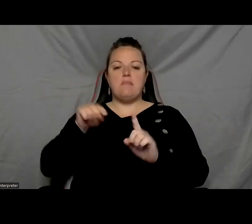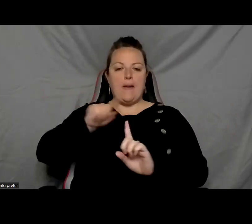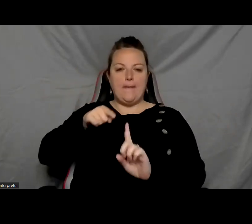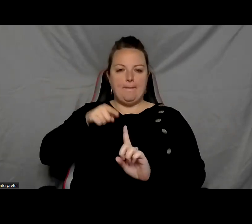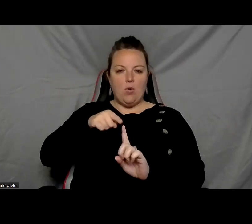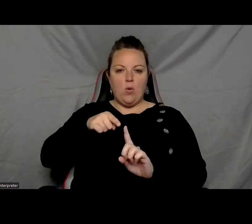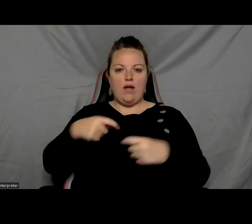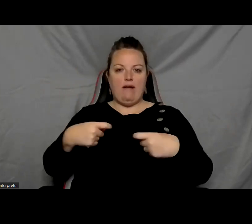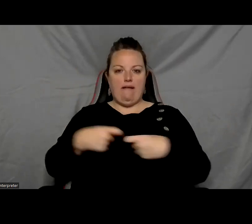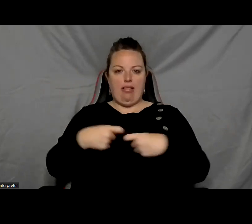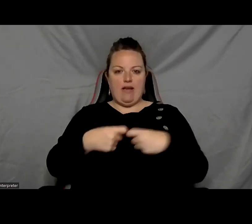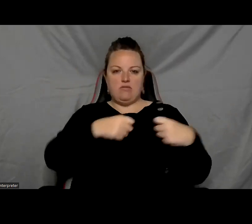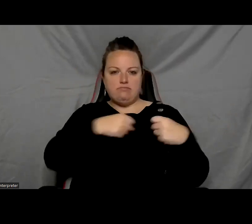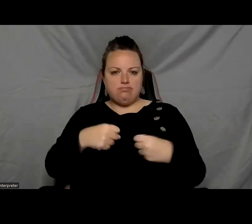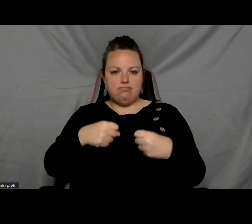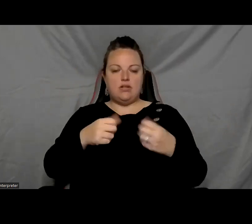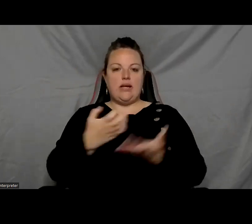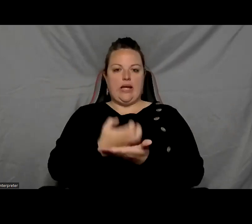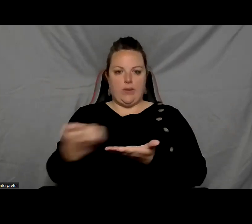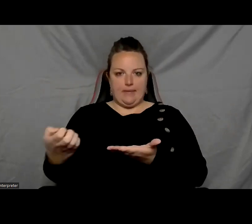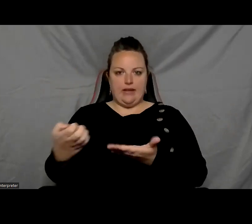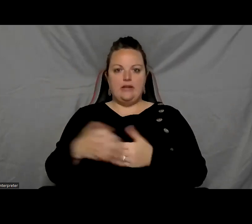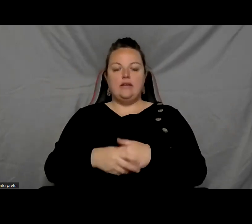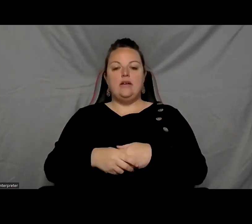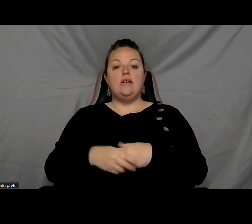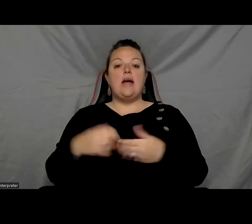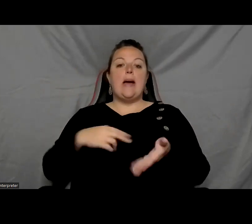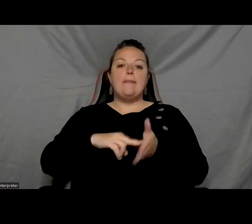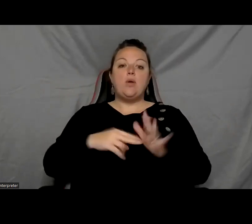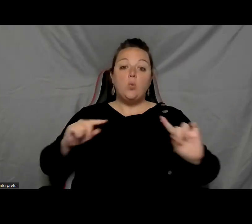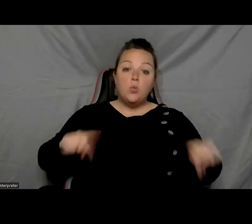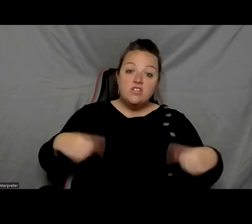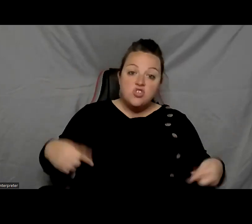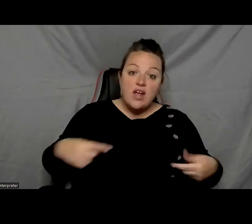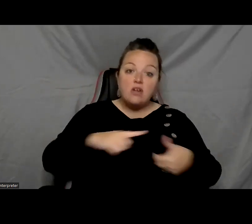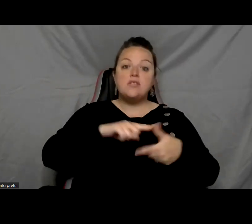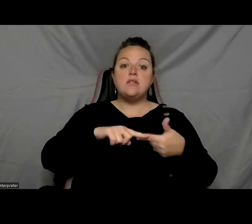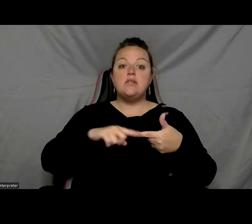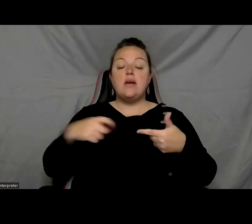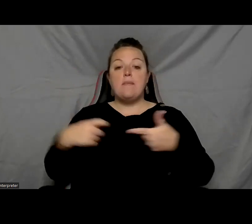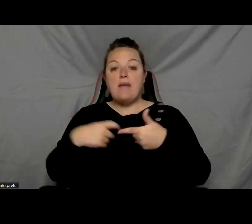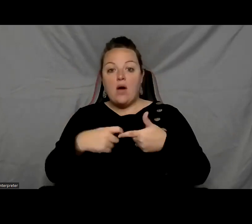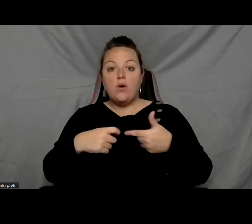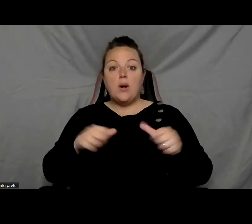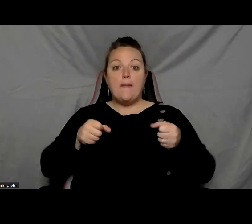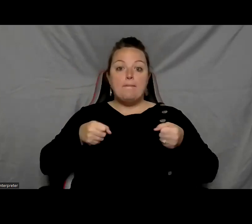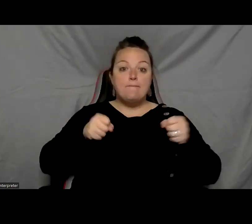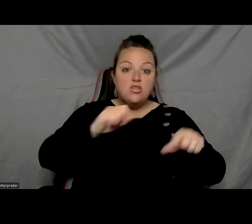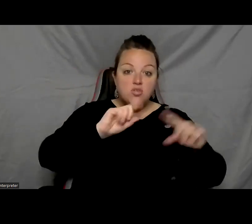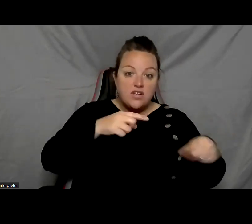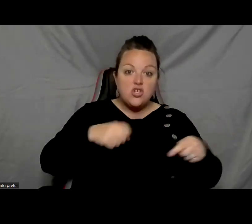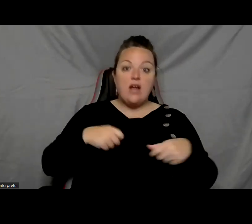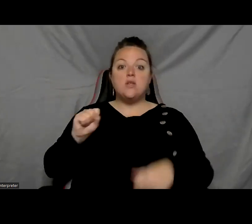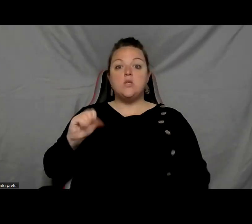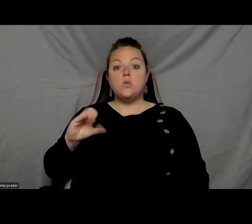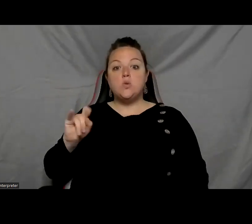I mean, wheelchairs, I mean, power wheelchairs, push wheelchairs, scooters, hospital beds,